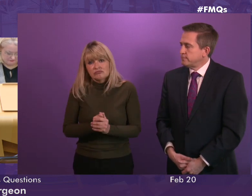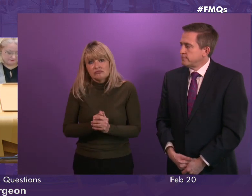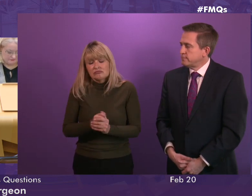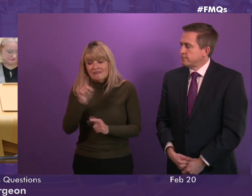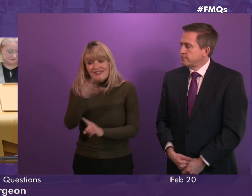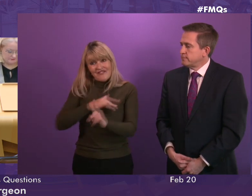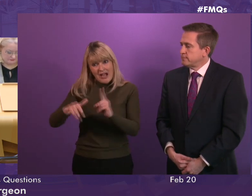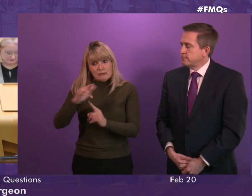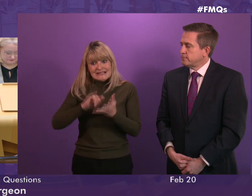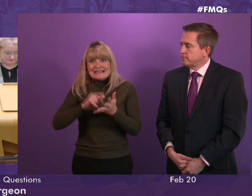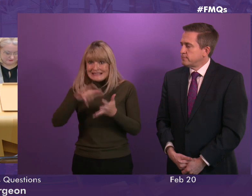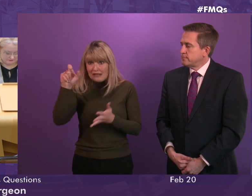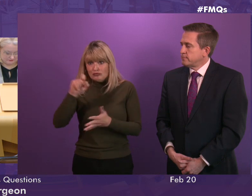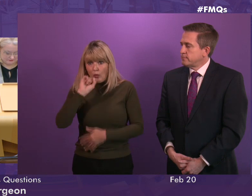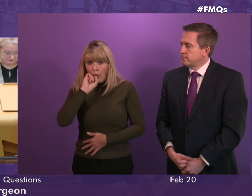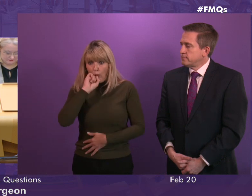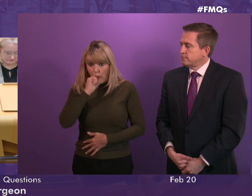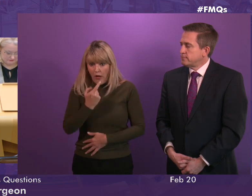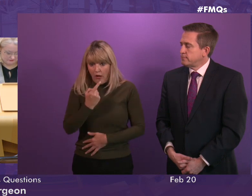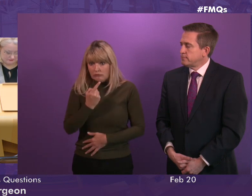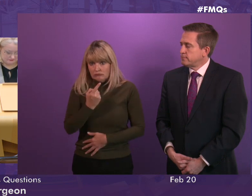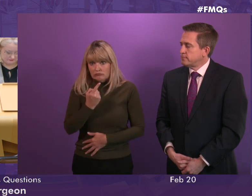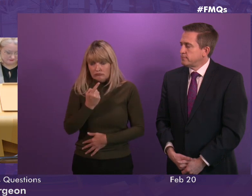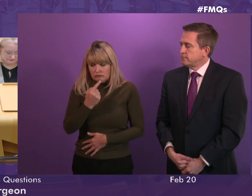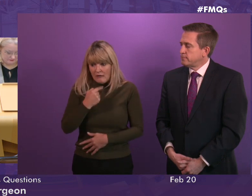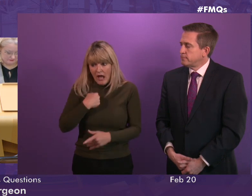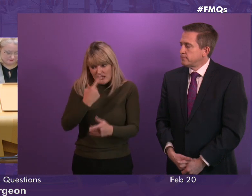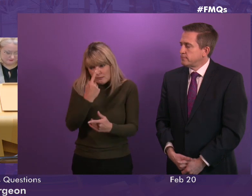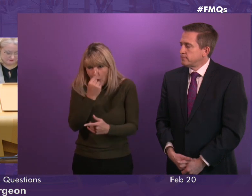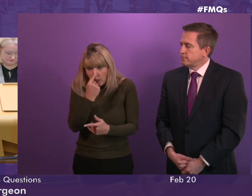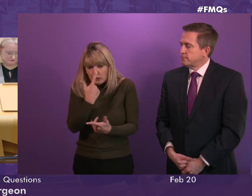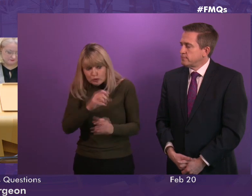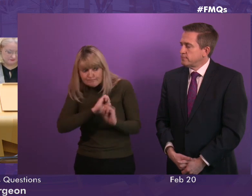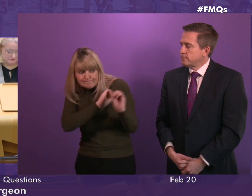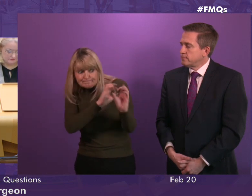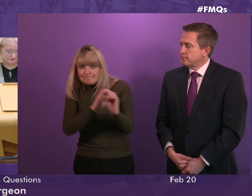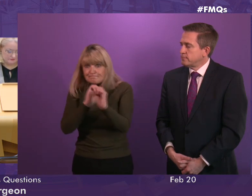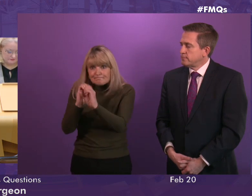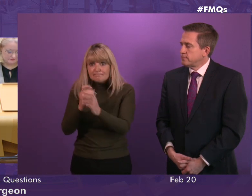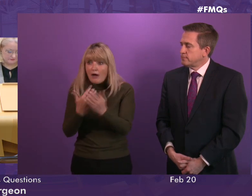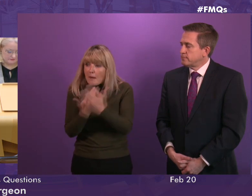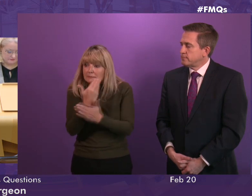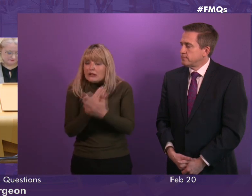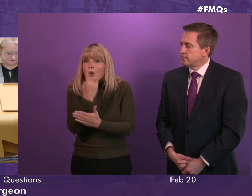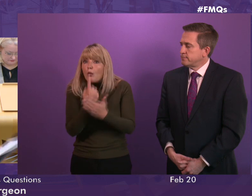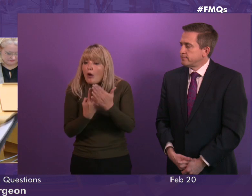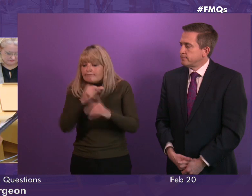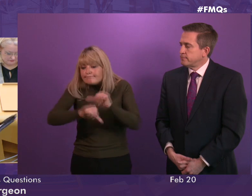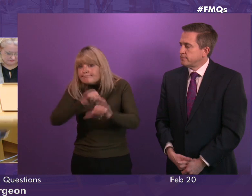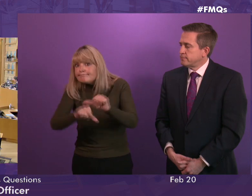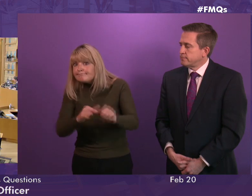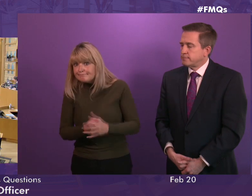The environment secretary will be happy to keep interested members fully updated as appropriate and as far as possible.